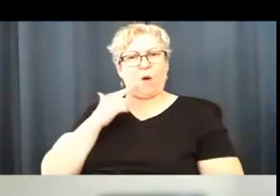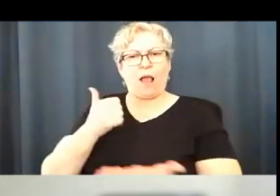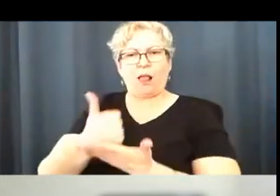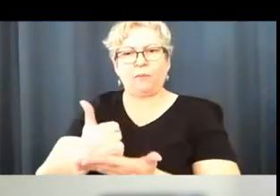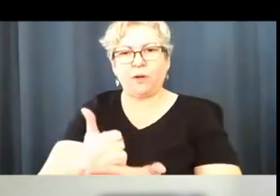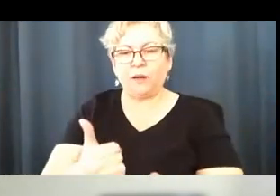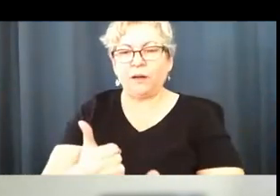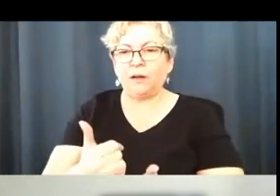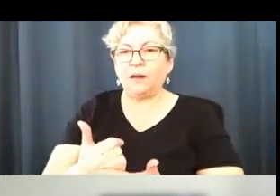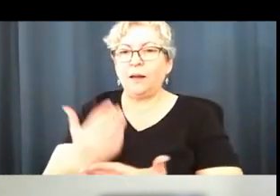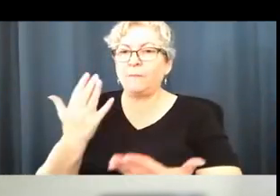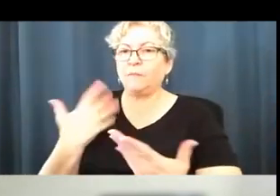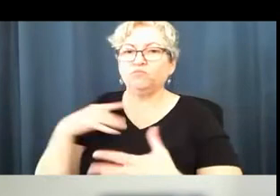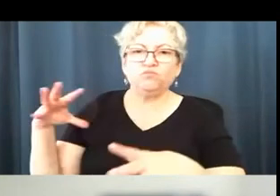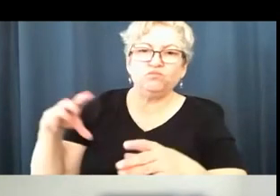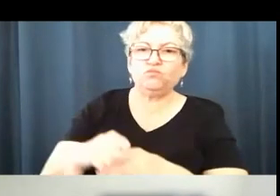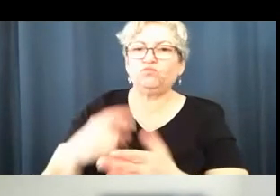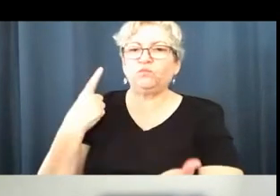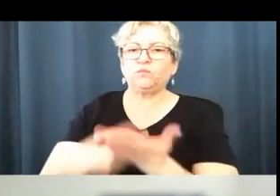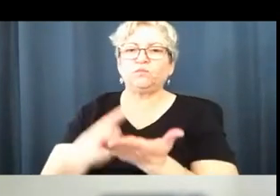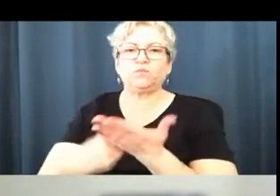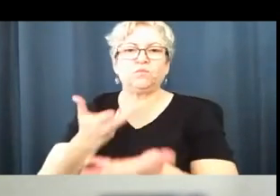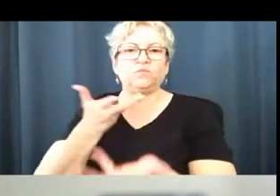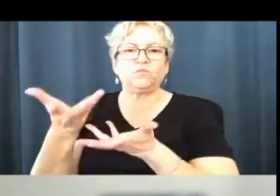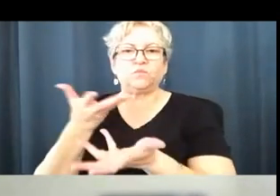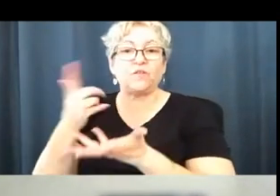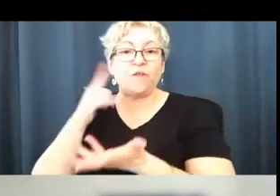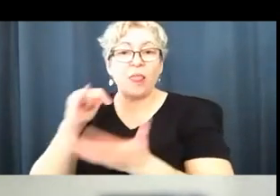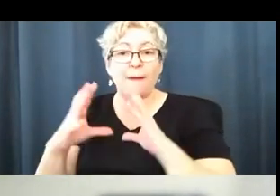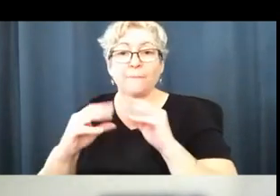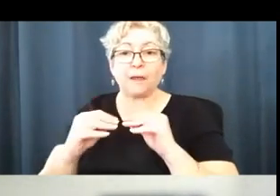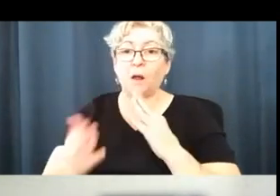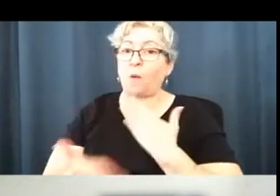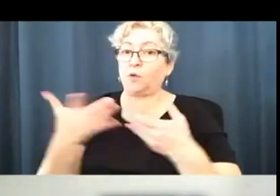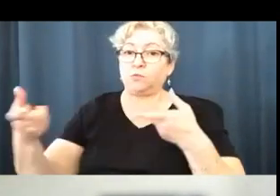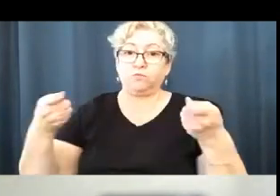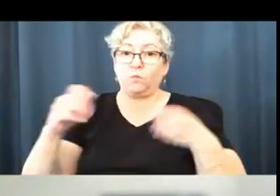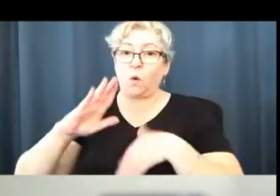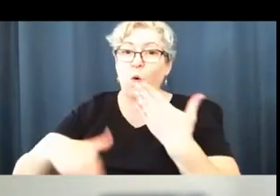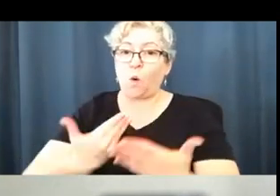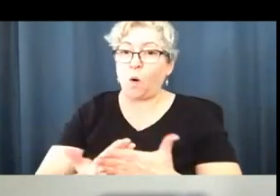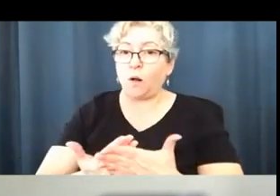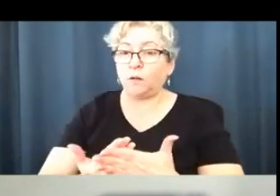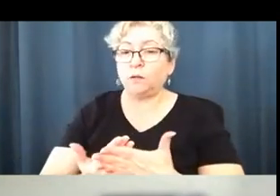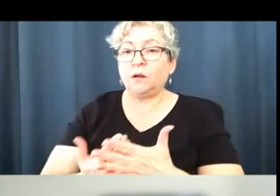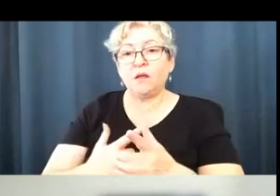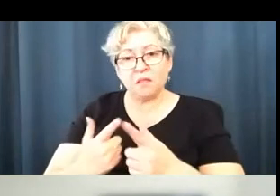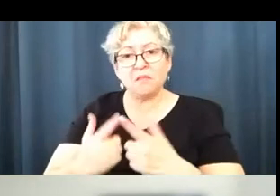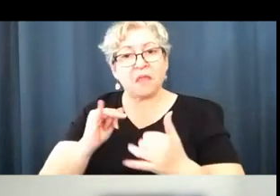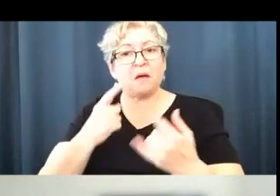maybe get into the whole conversation of that. That whole meeting and almost dominated. And that worked to an extent.